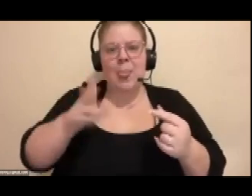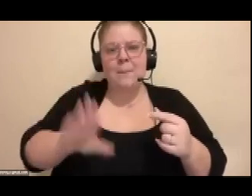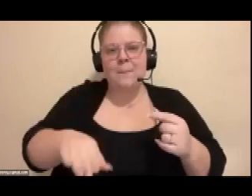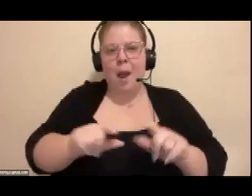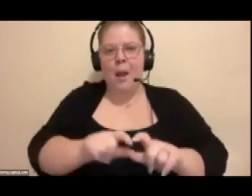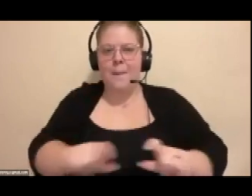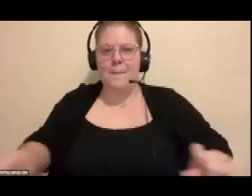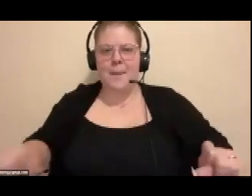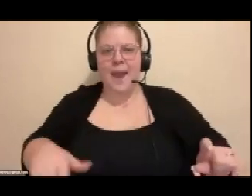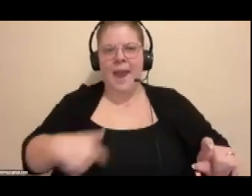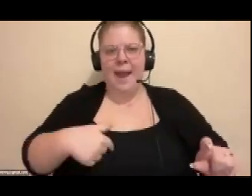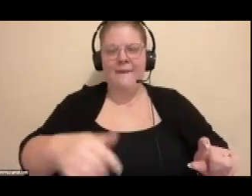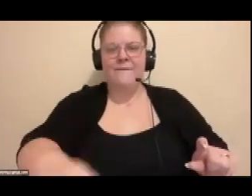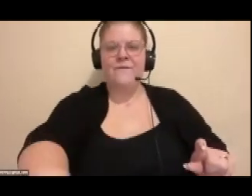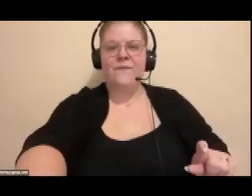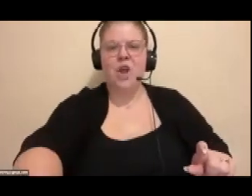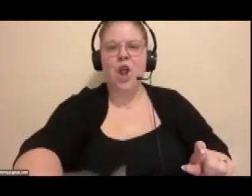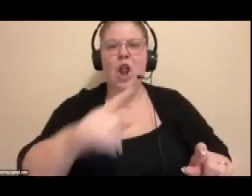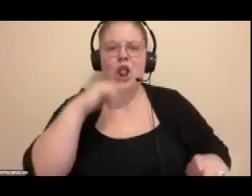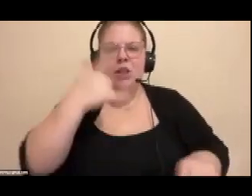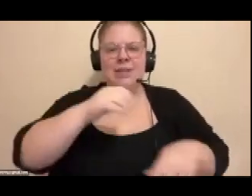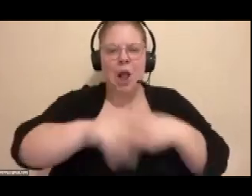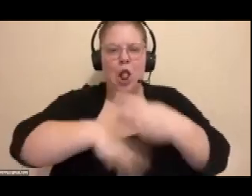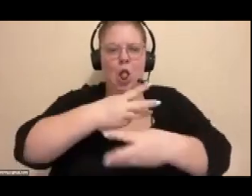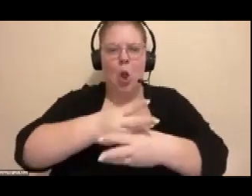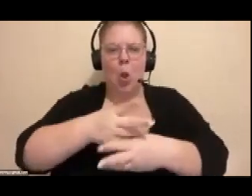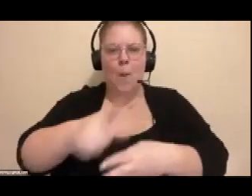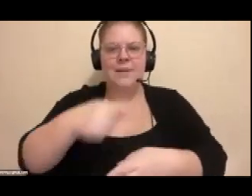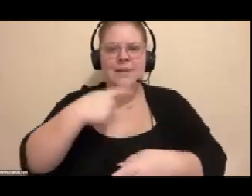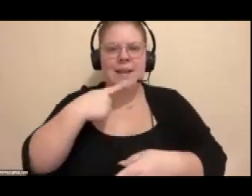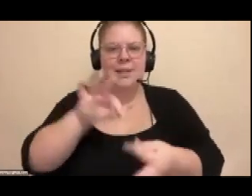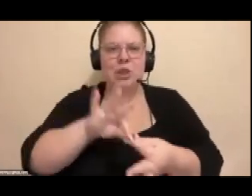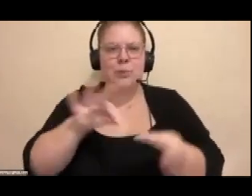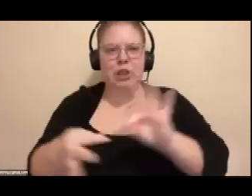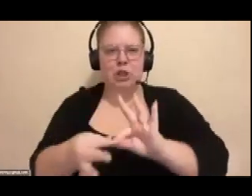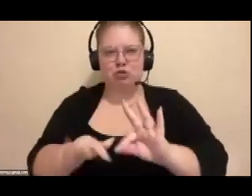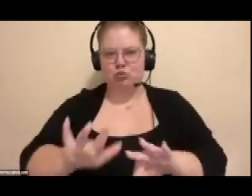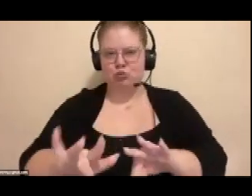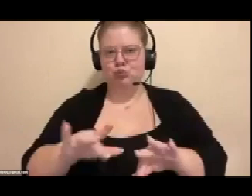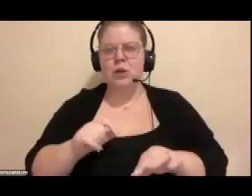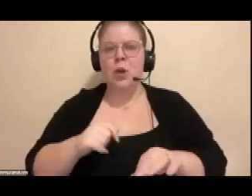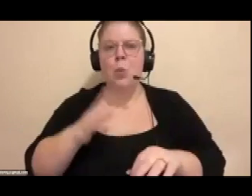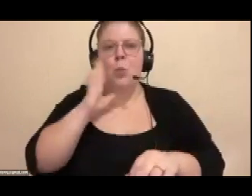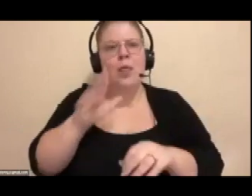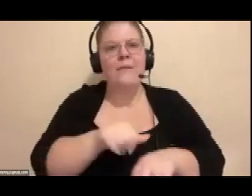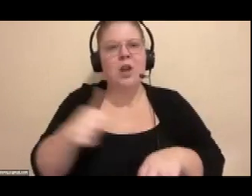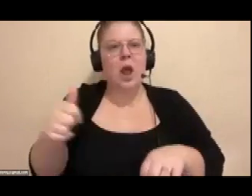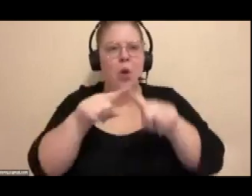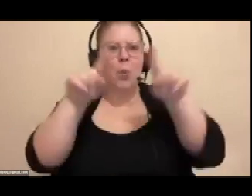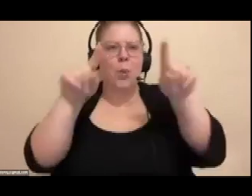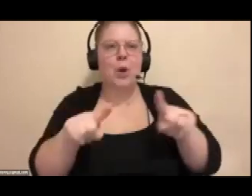on the bottom of your screen. A separate window will open that should allow you to view the interpreter.